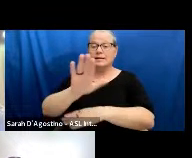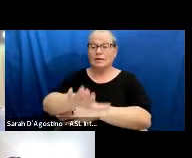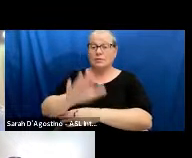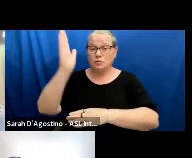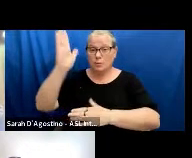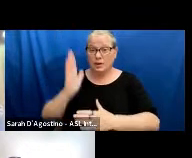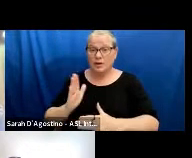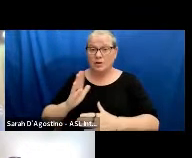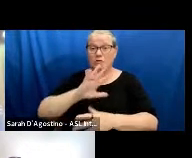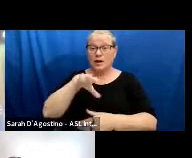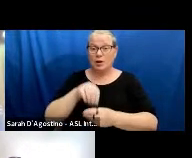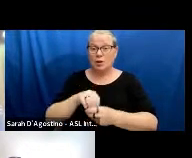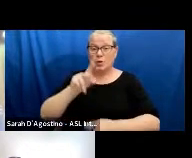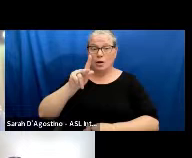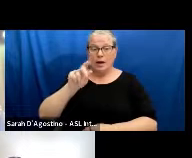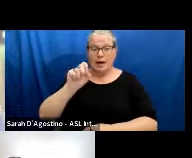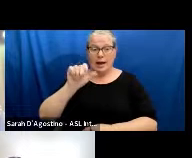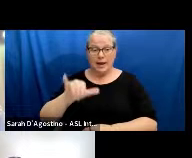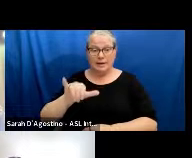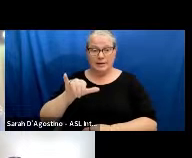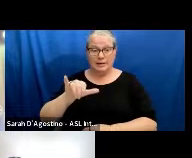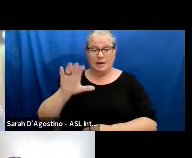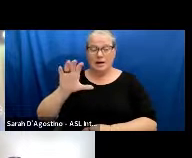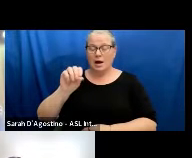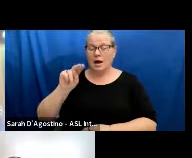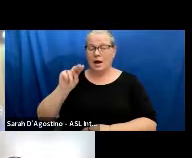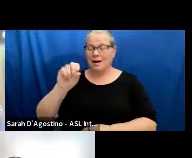casey considine supervising attorney for disability rights connecticut